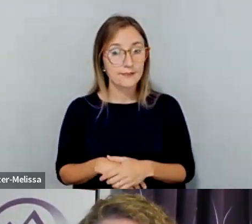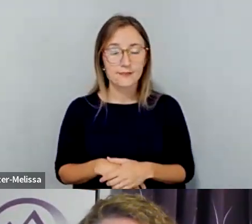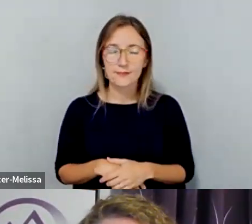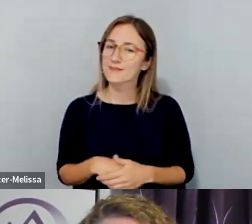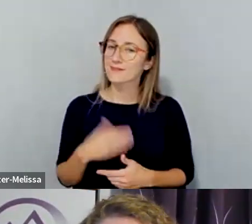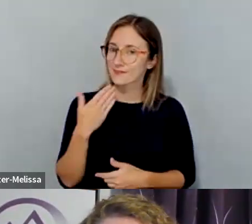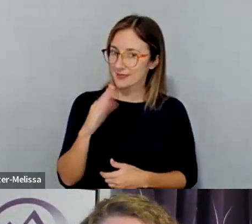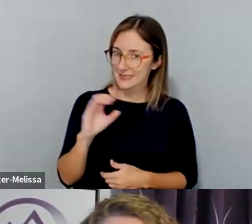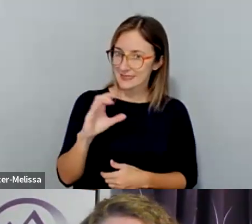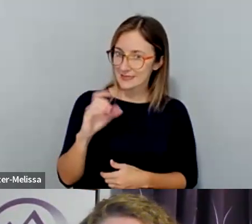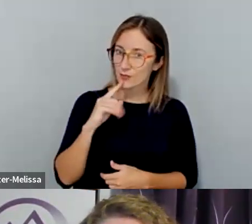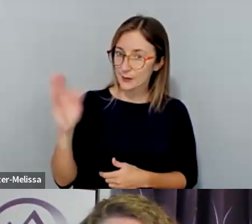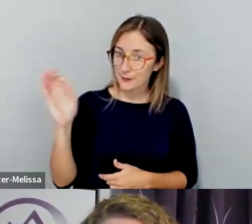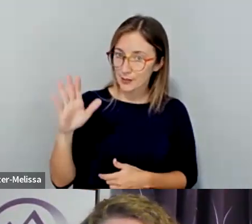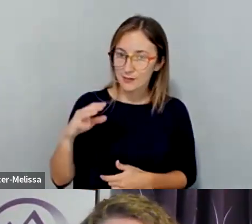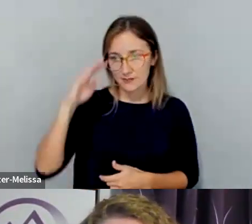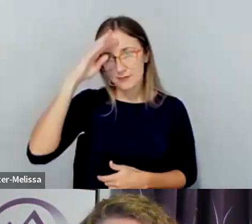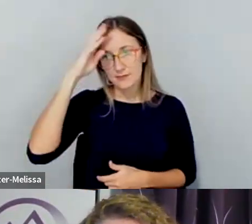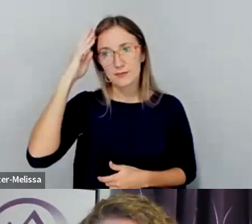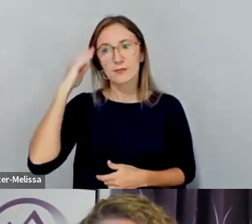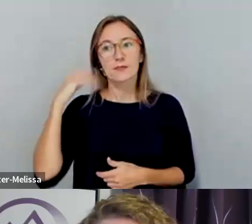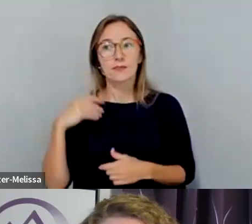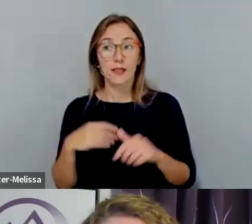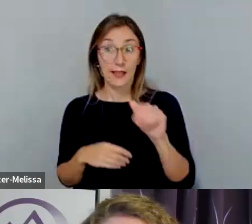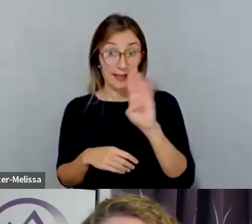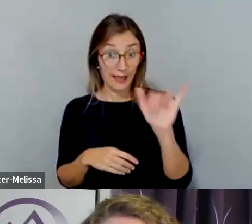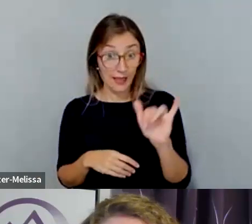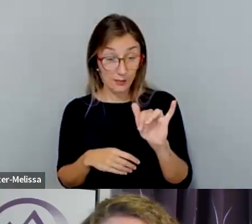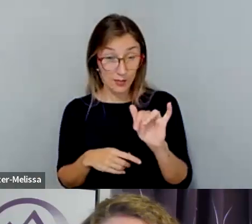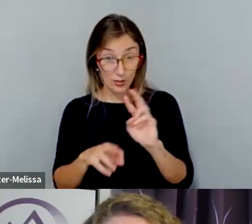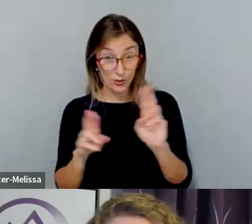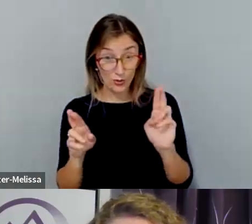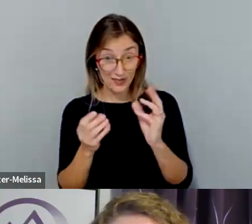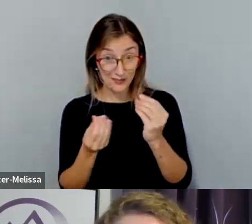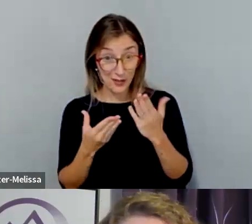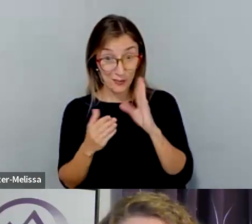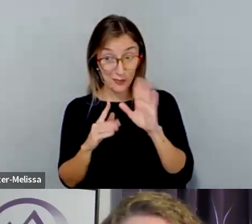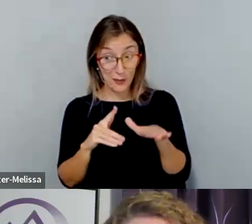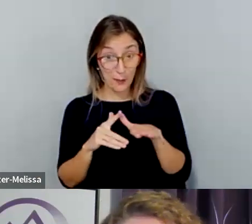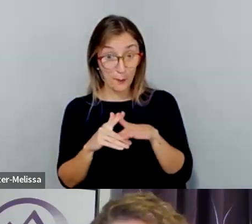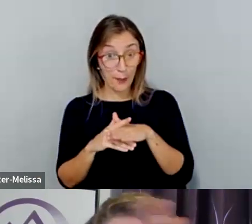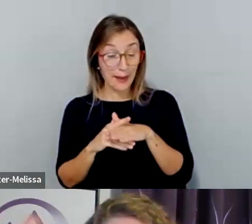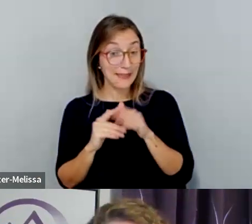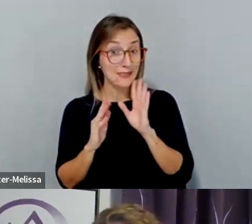They were wrong. They were wrong to do that to him.